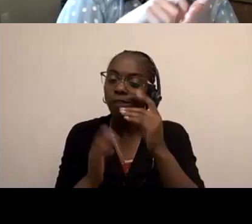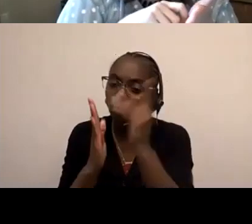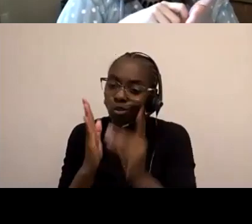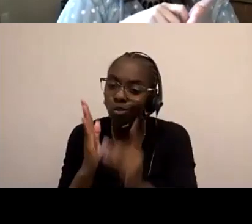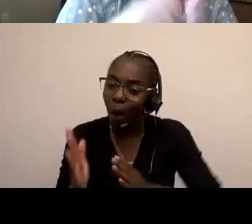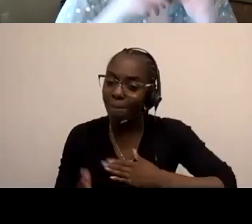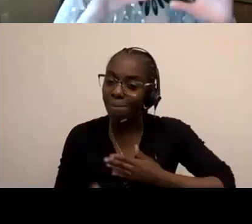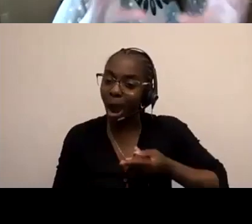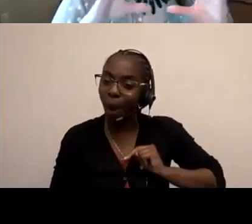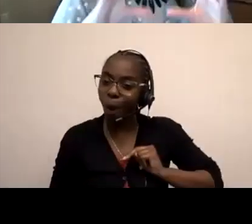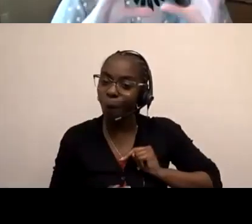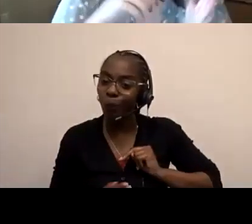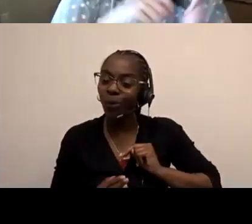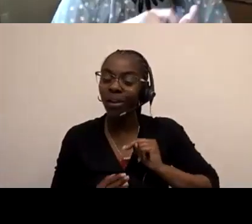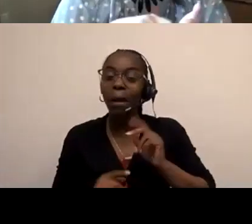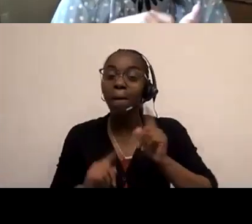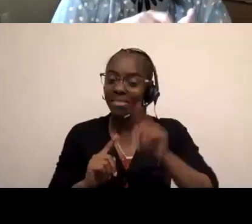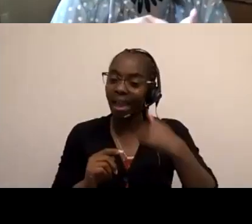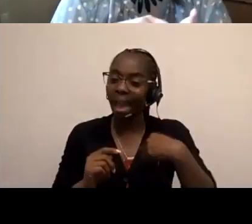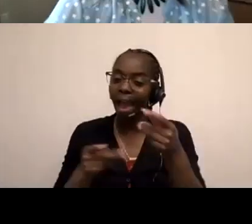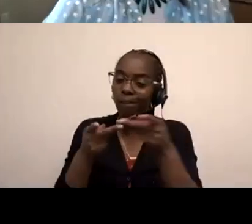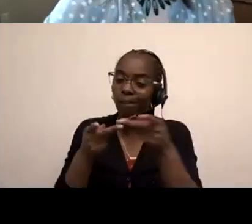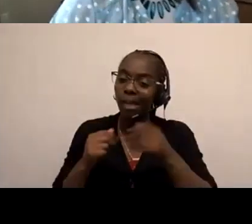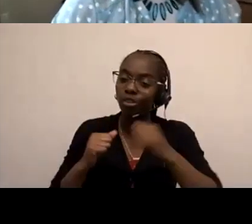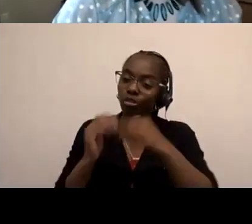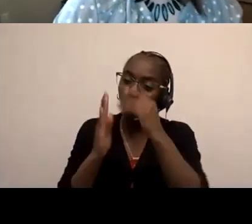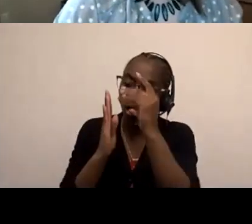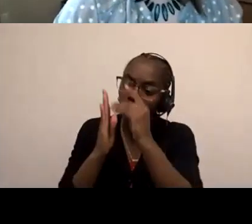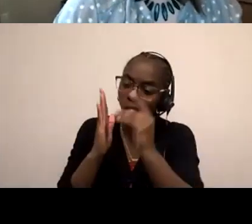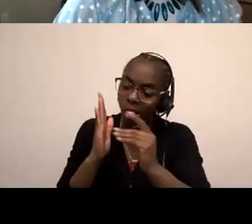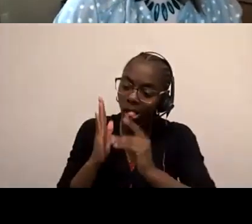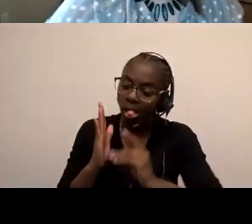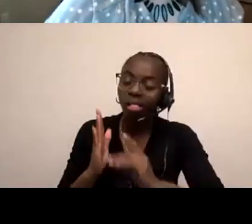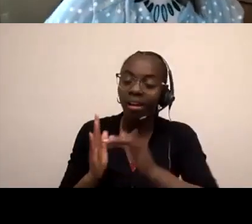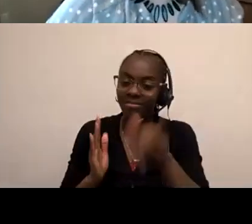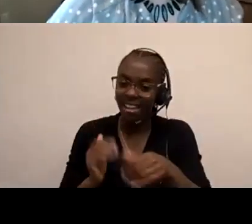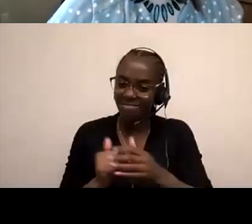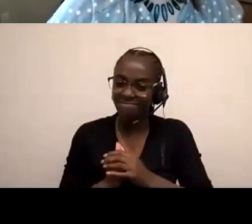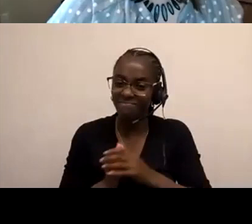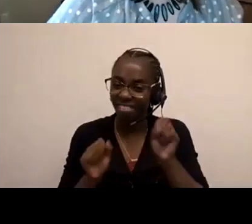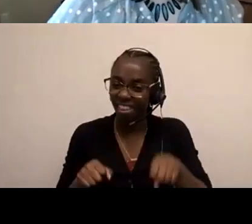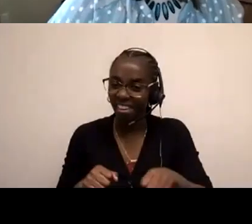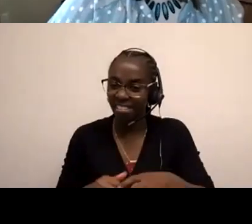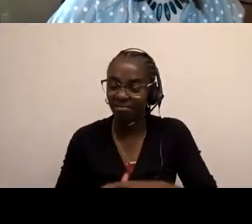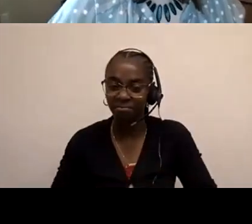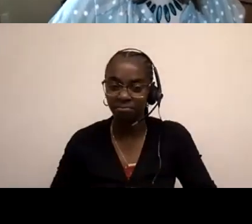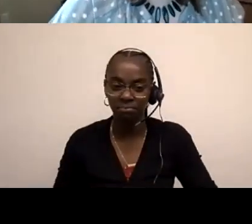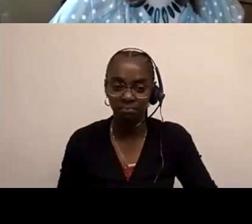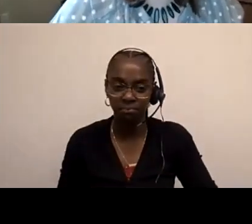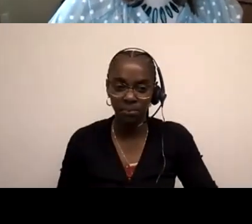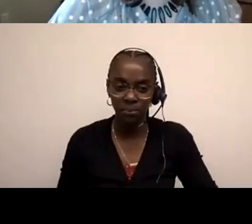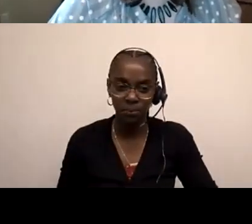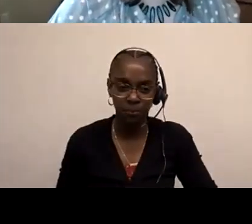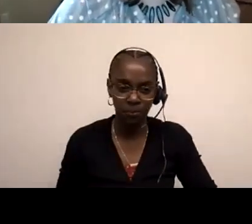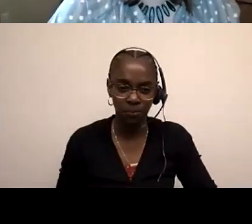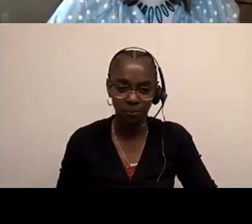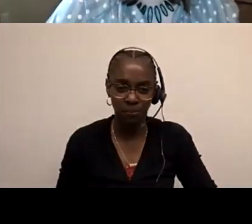BUT THEY HAVE A PLACE FOR YOU TO BE ABLE TO DO THAT. HERE'S ANOTHER ONE THAT SPECIFICALLY